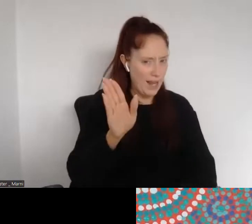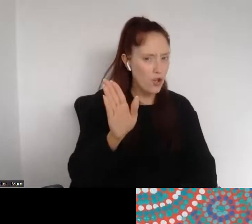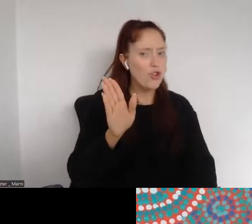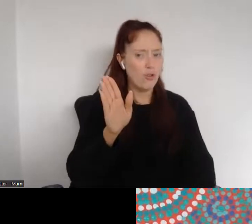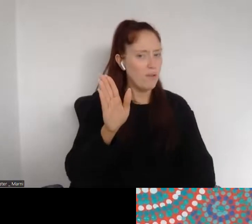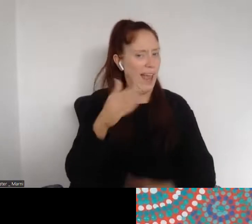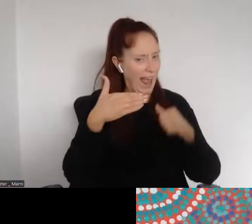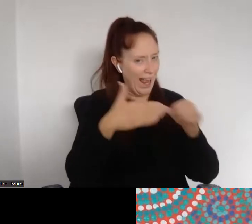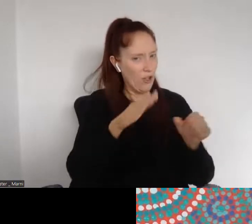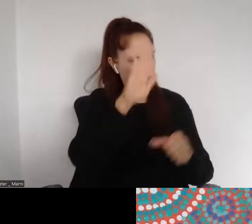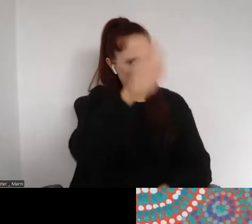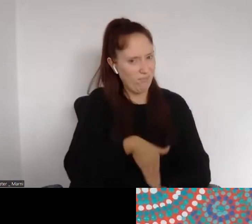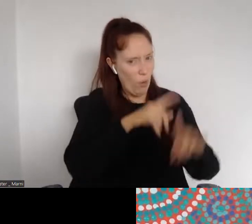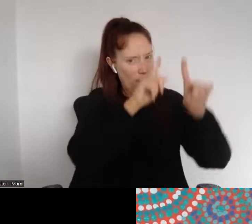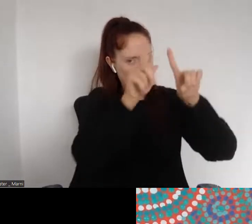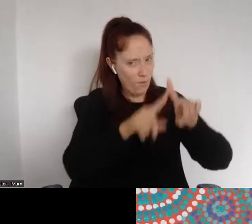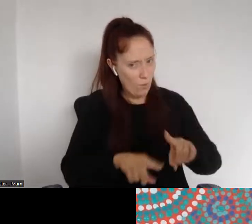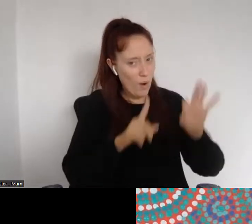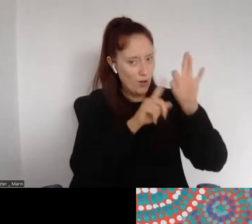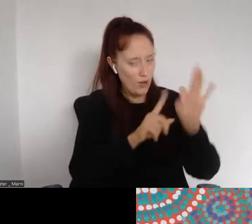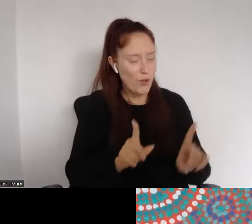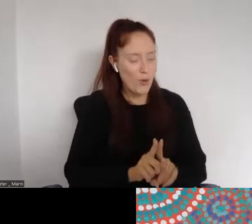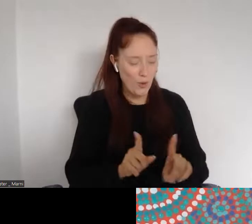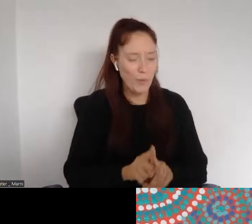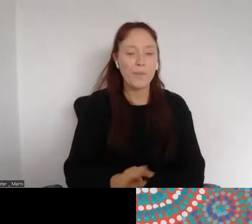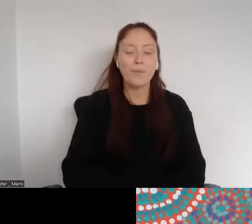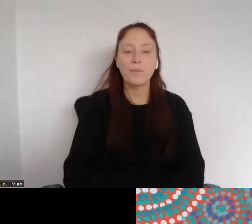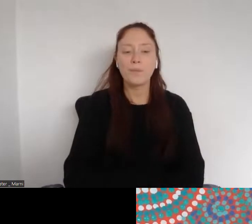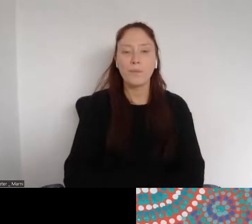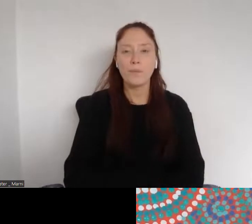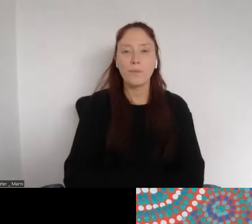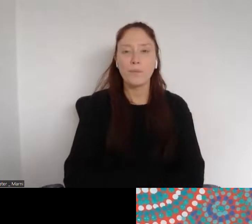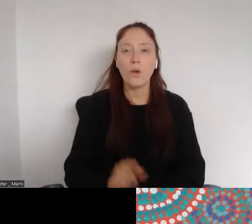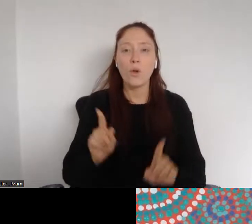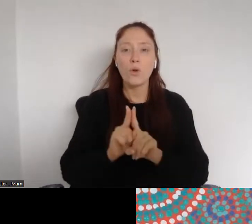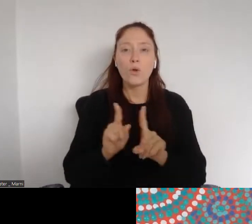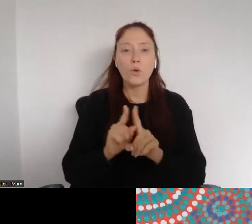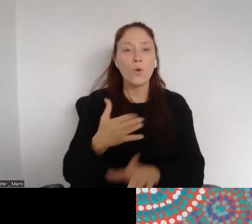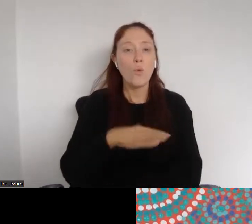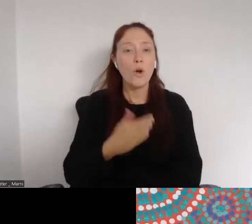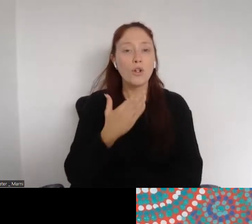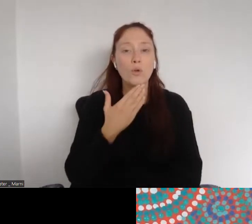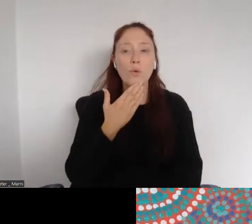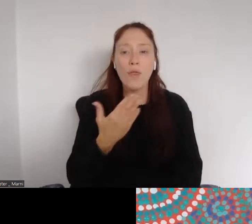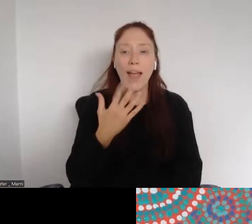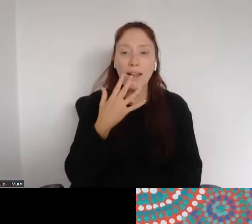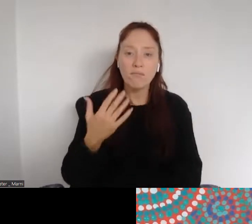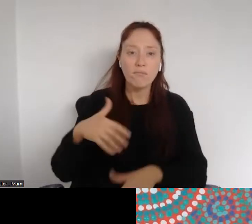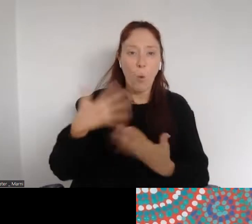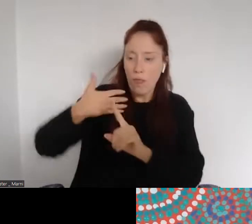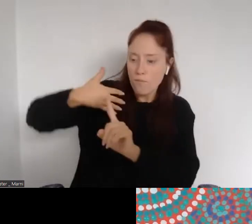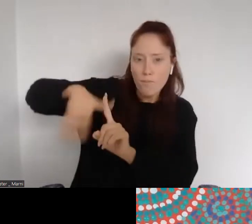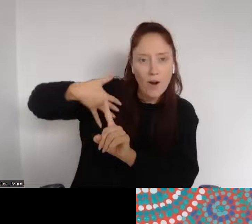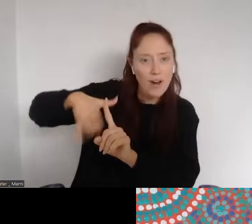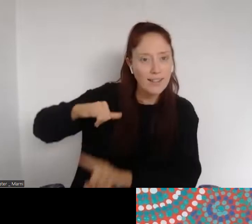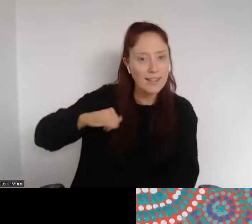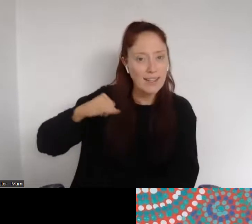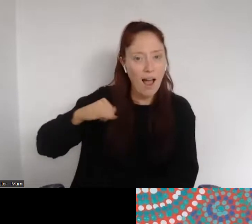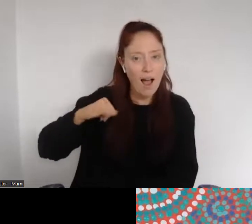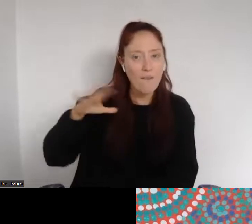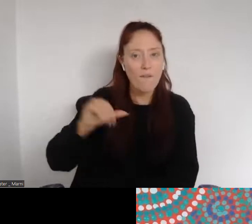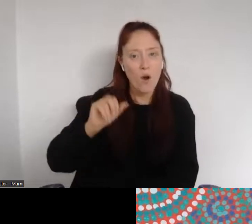questions. I would also like to thank the support staff from Your Story Disability Legal Support